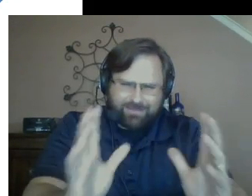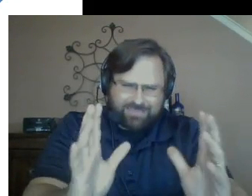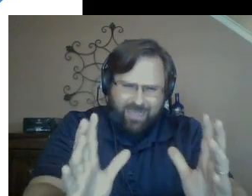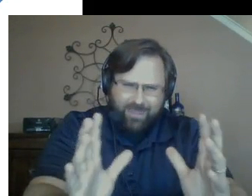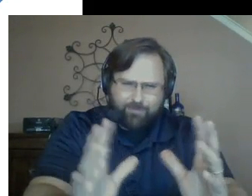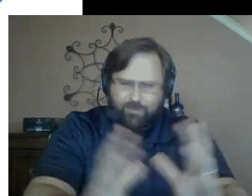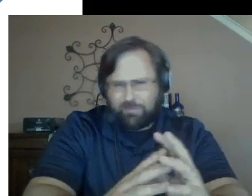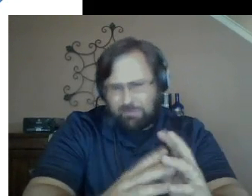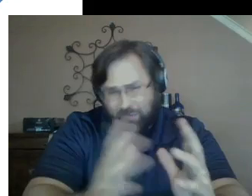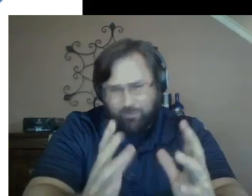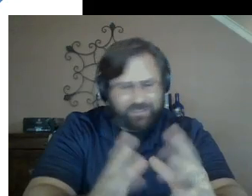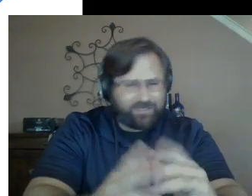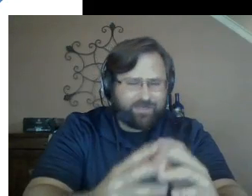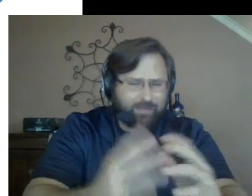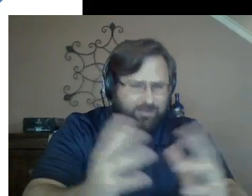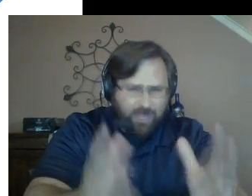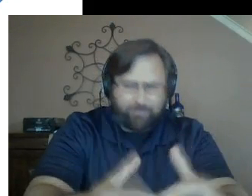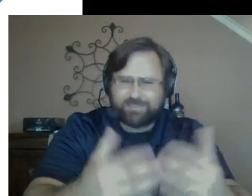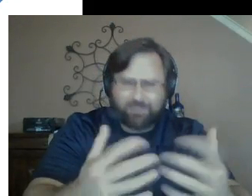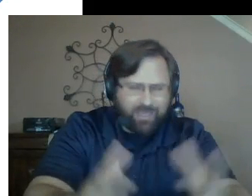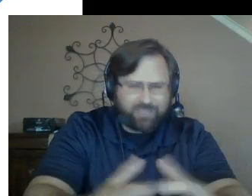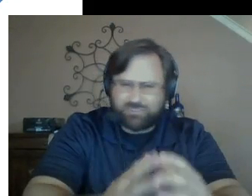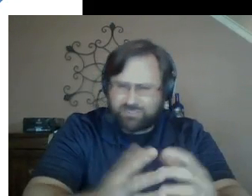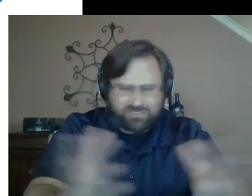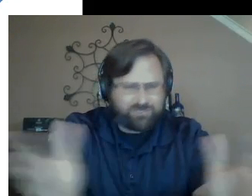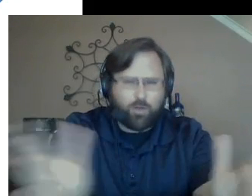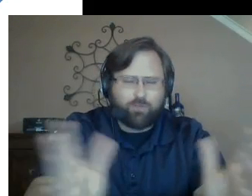think about time and really to think about topics locations and just a flow of